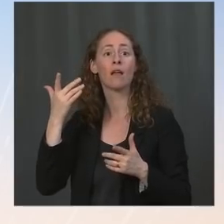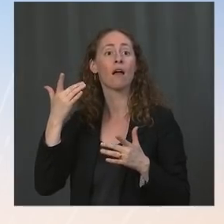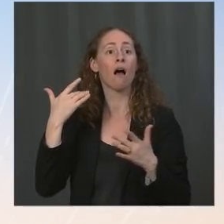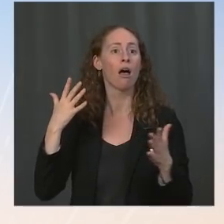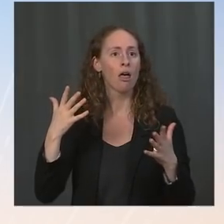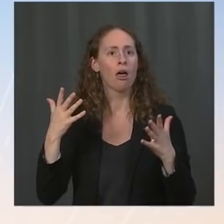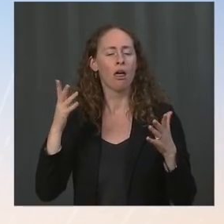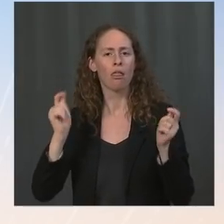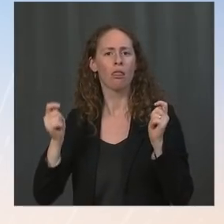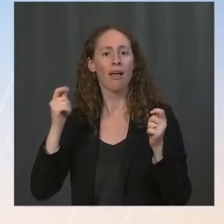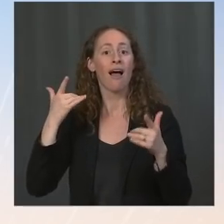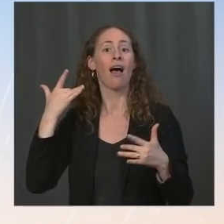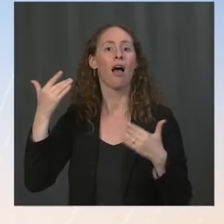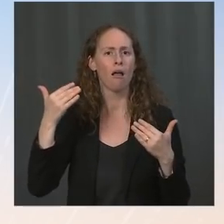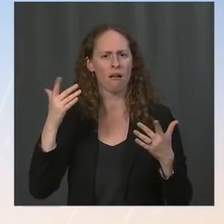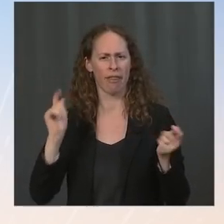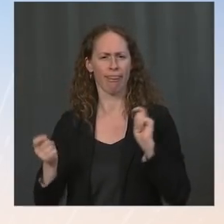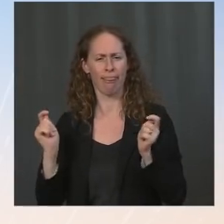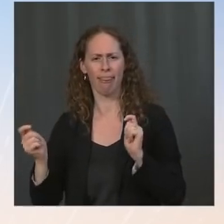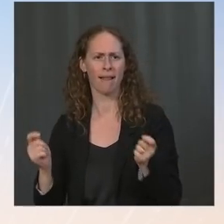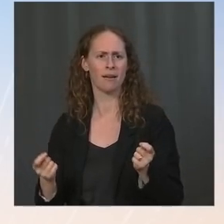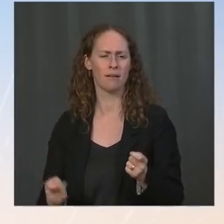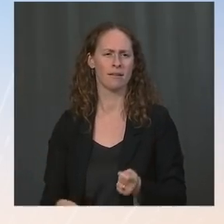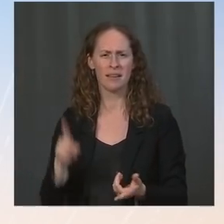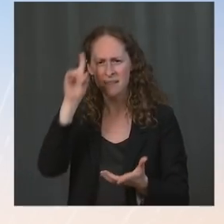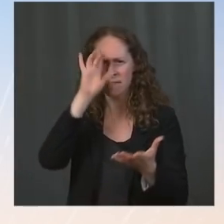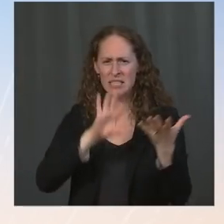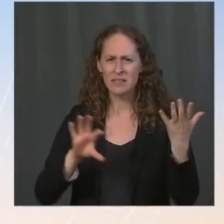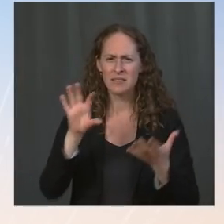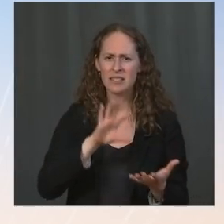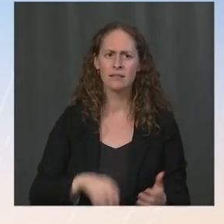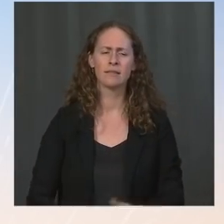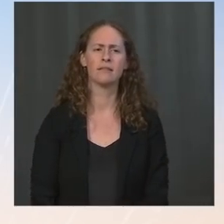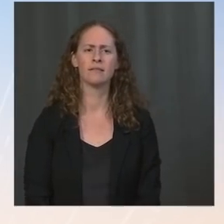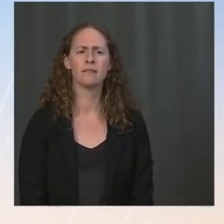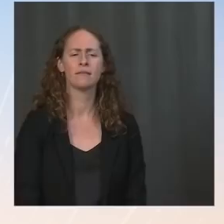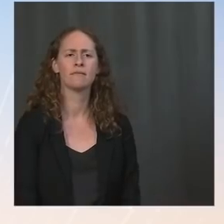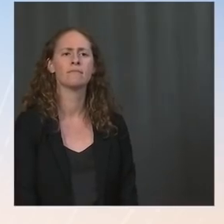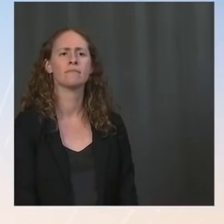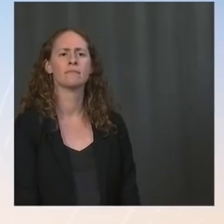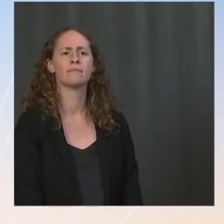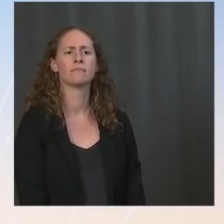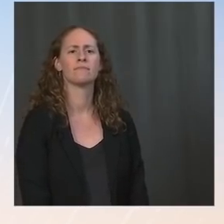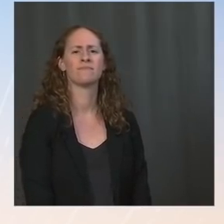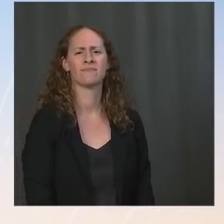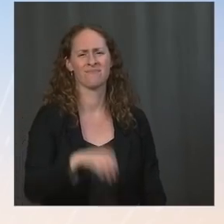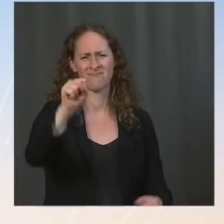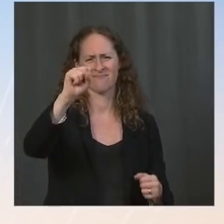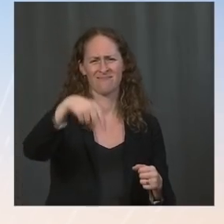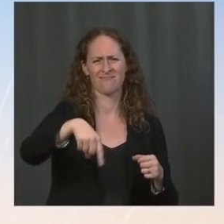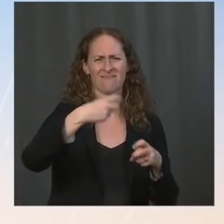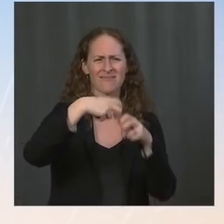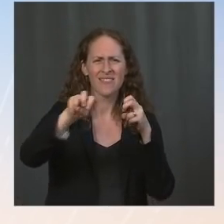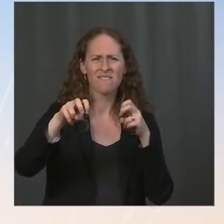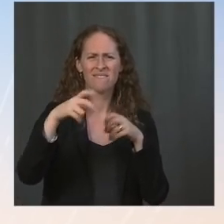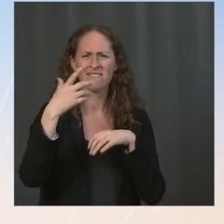that it's an incredibly difficult and challenging security situation on the ground, as is evidenced by the fact that 13 men and women